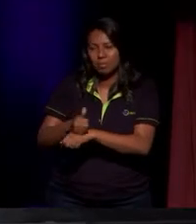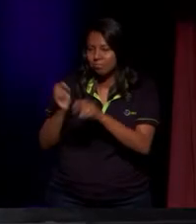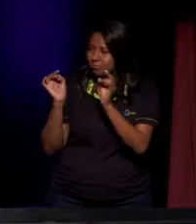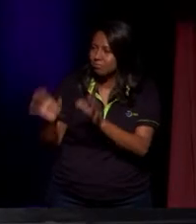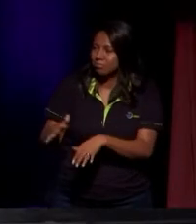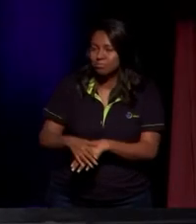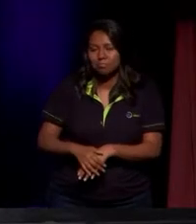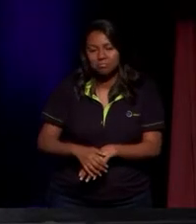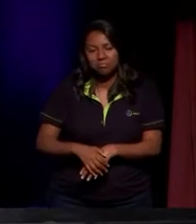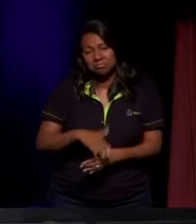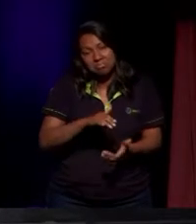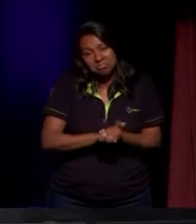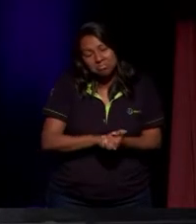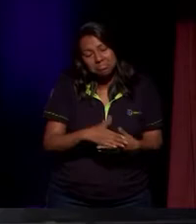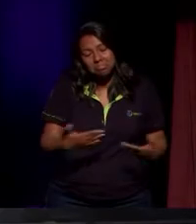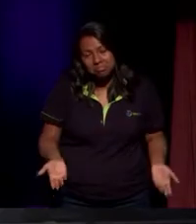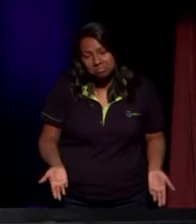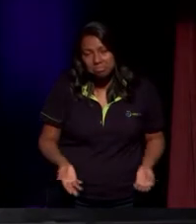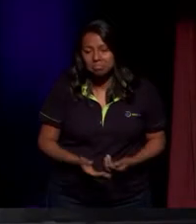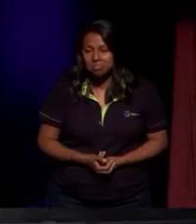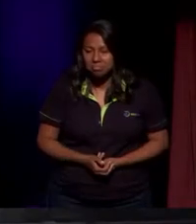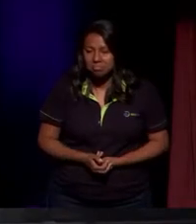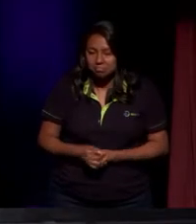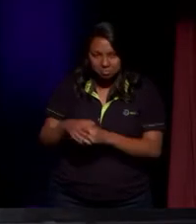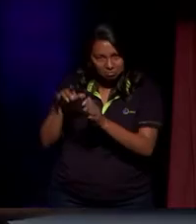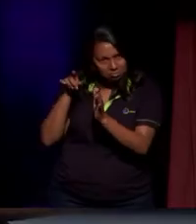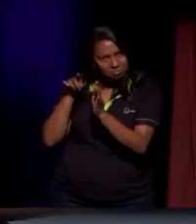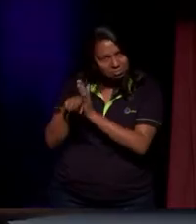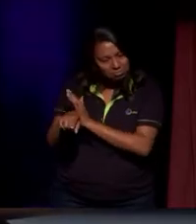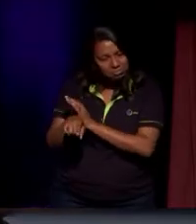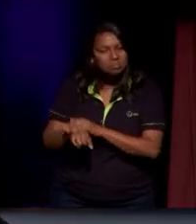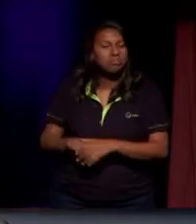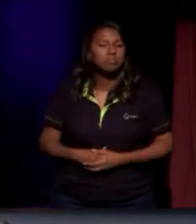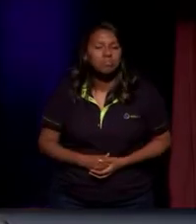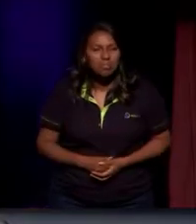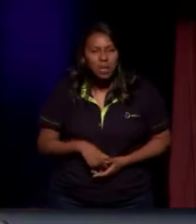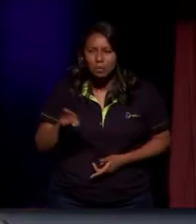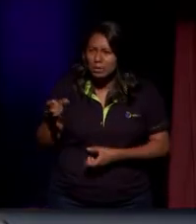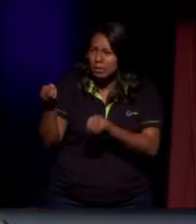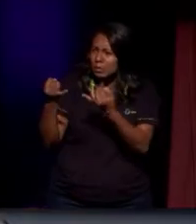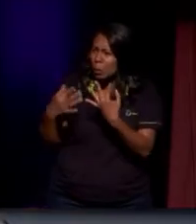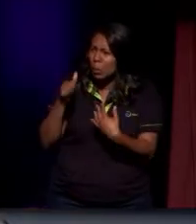I get scared. One question until I wanted to ask. You mentioned several Lebanese women